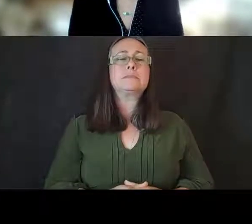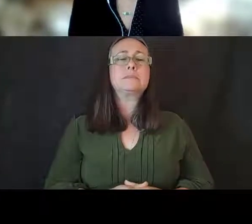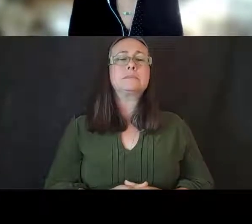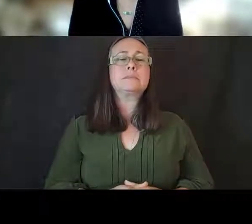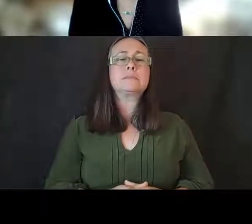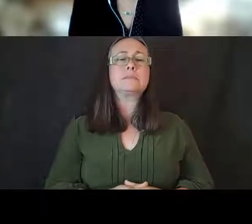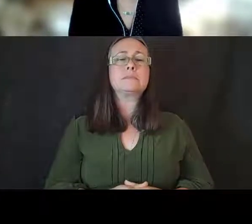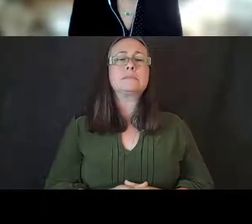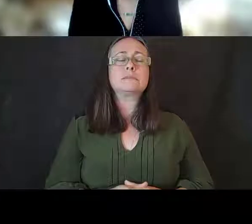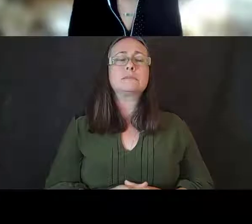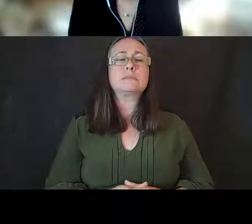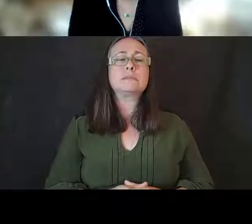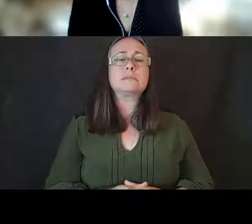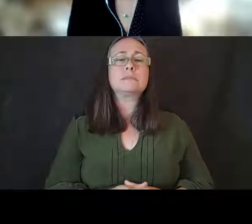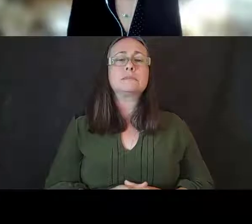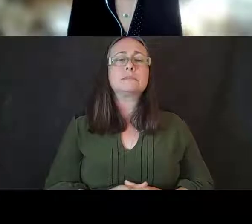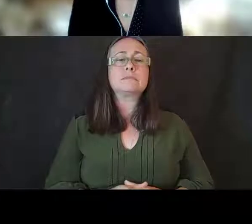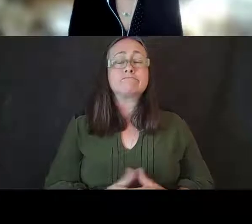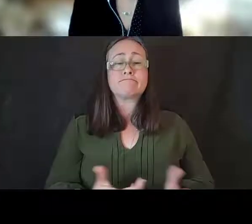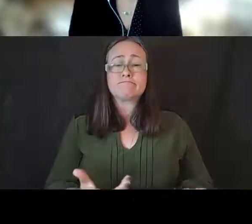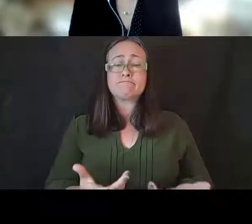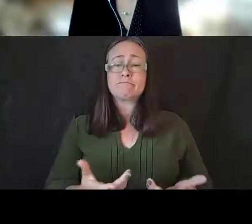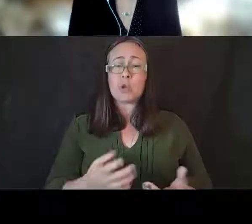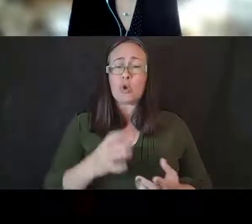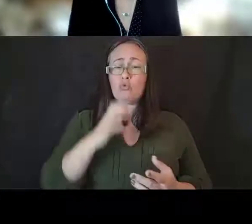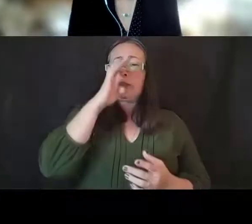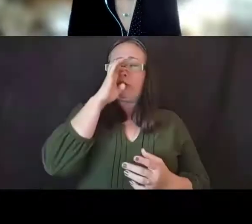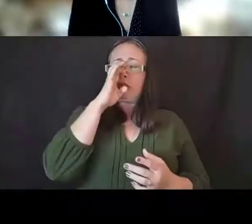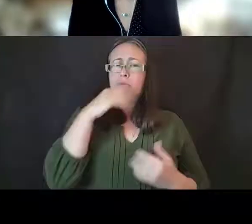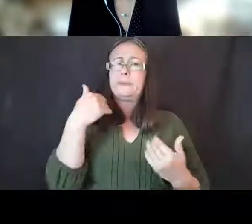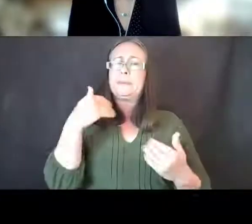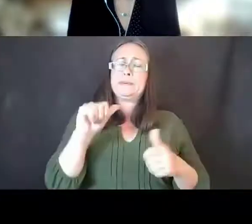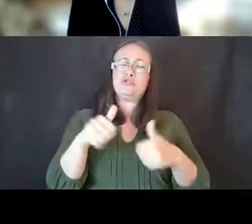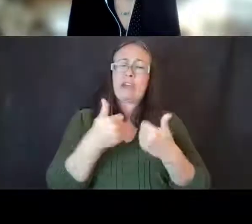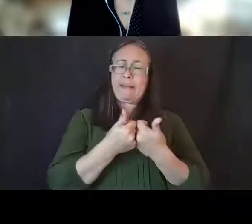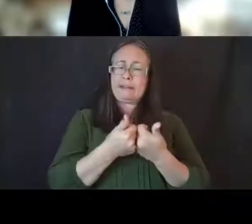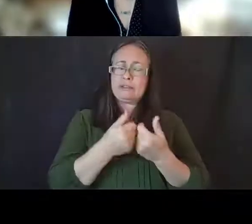So there are challenges to rigor and transparency and reporting science.